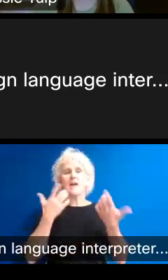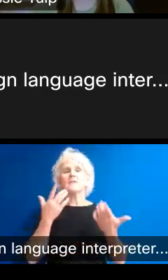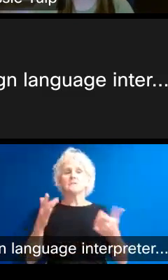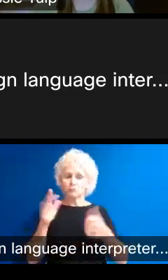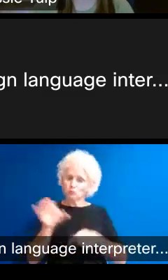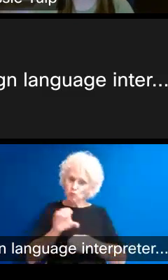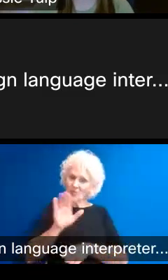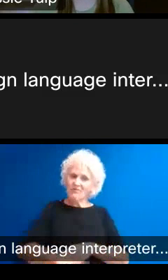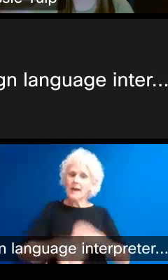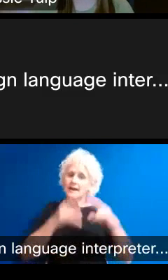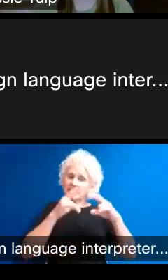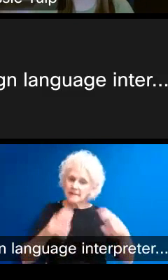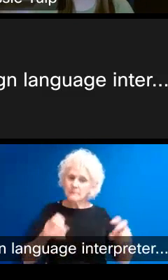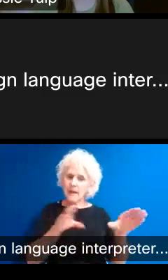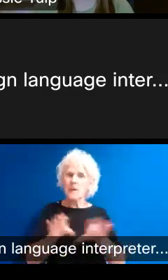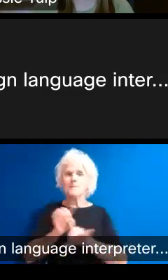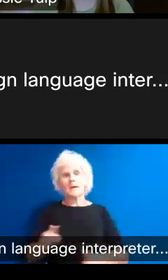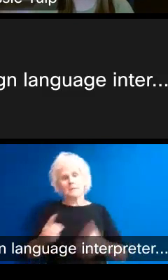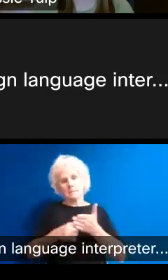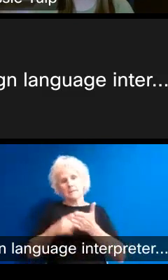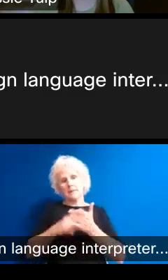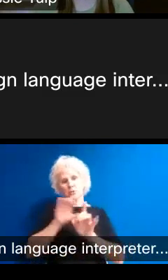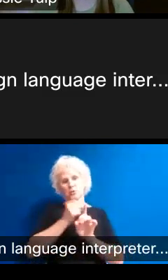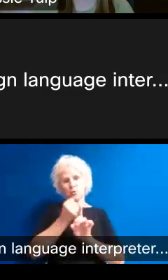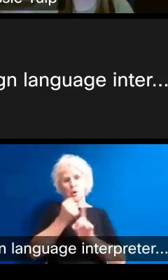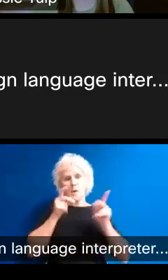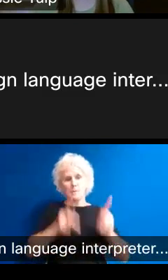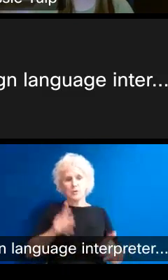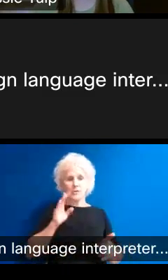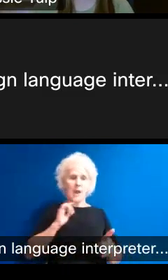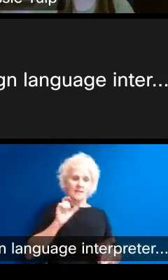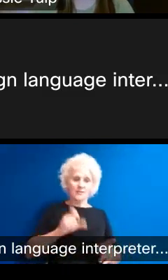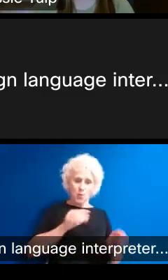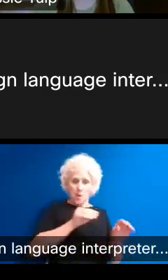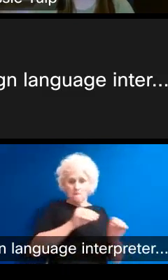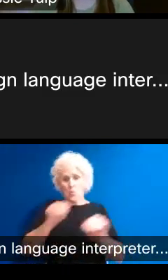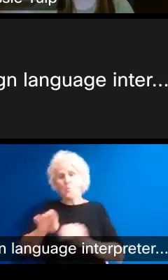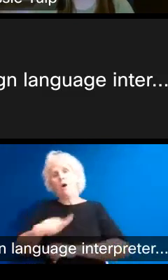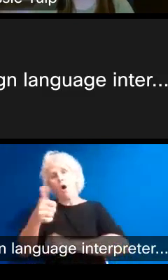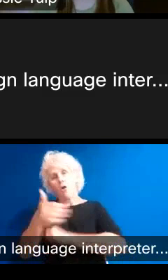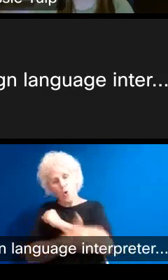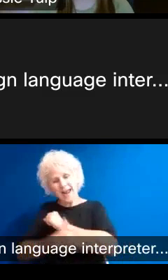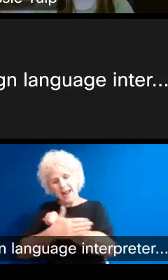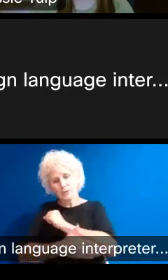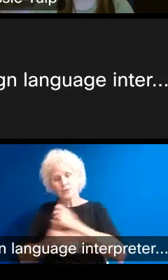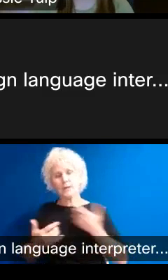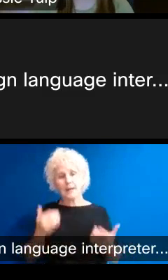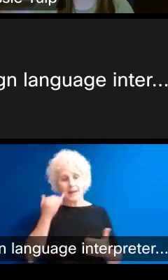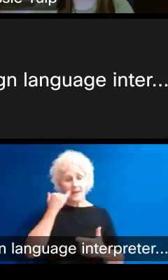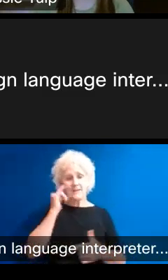there are situations when the person may temporarily be located in another county. When the person is in a county other than their county of residence,